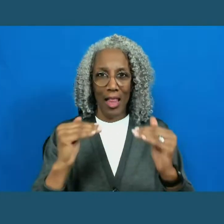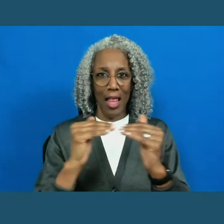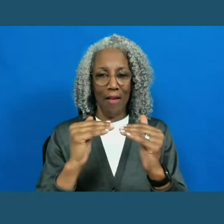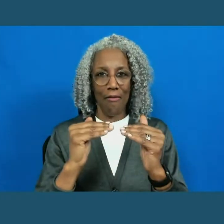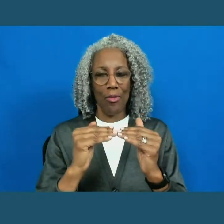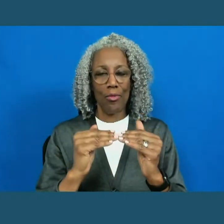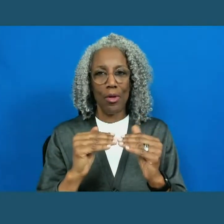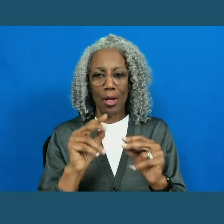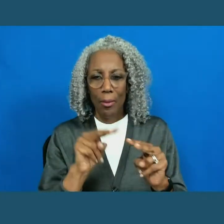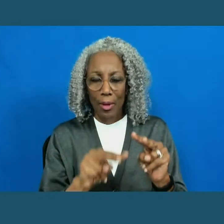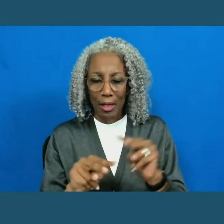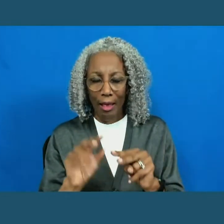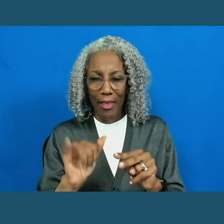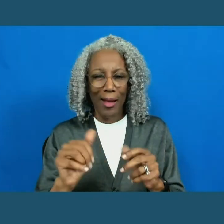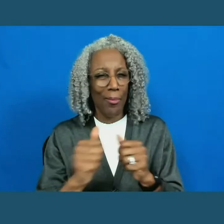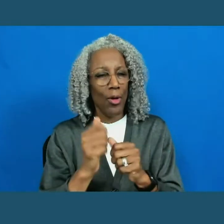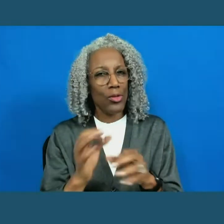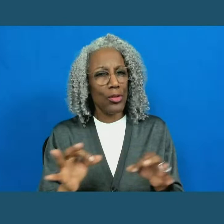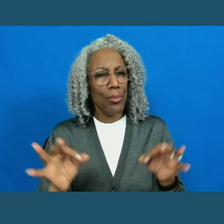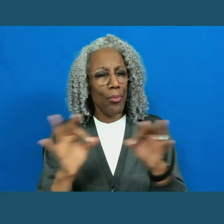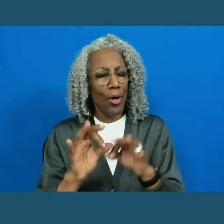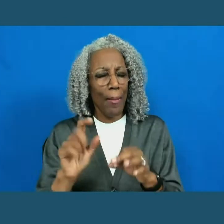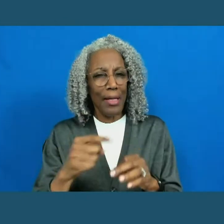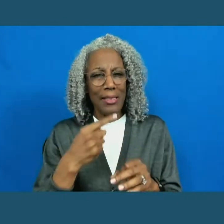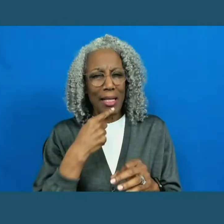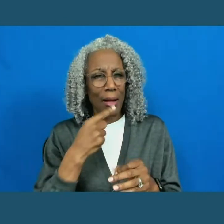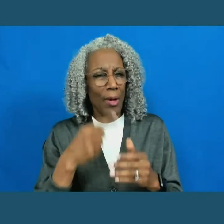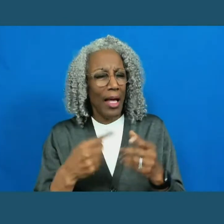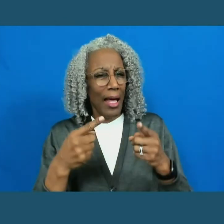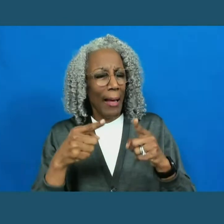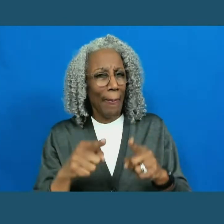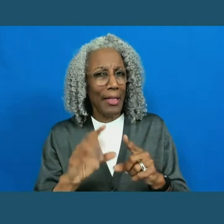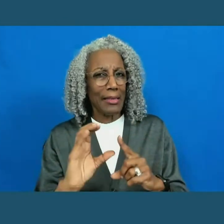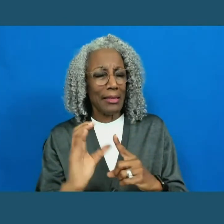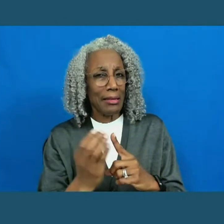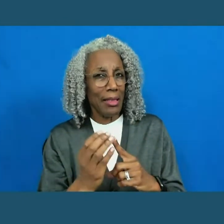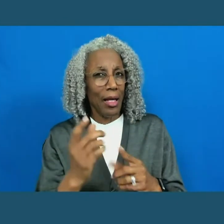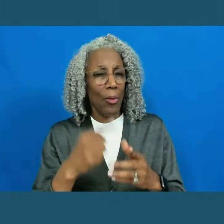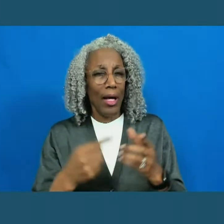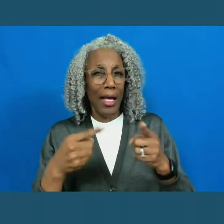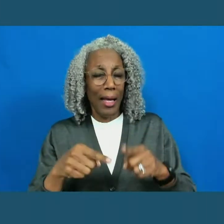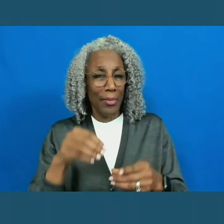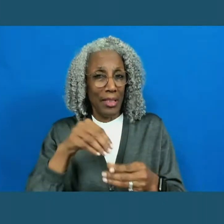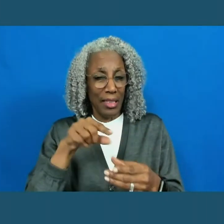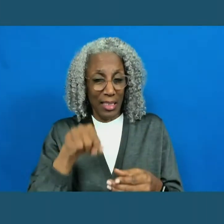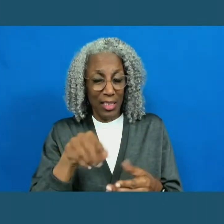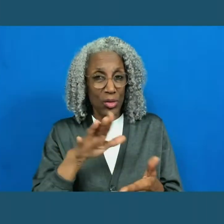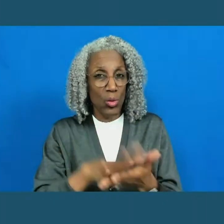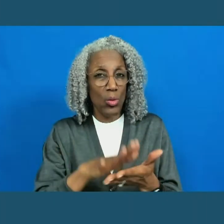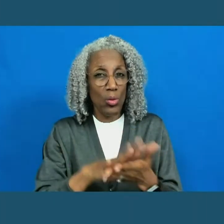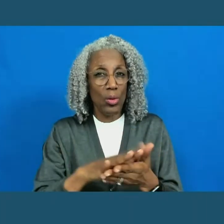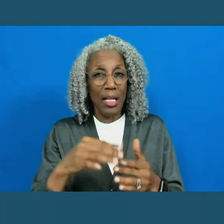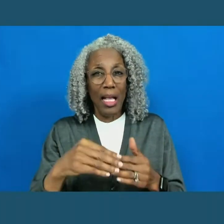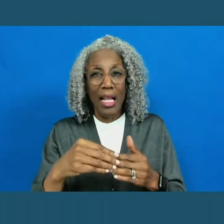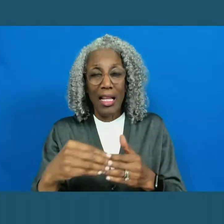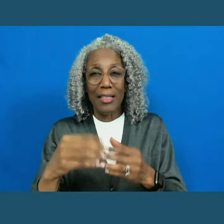to get, um all of our students who are proficient level we look at that. And what's most important is that we have to